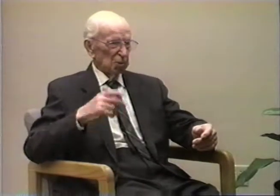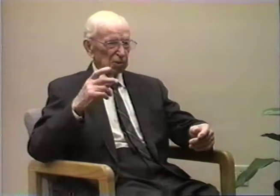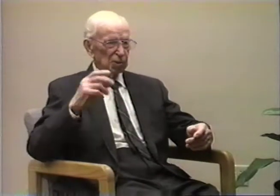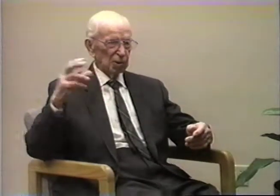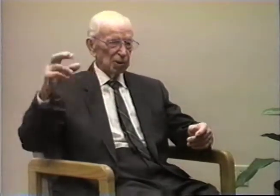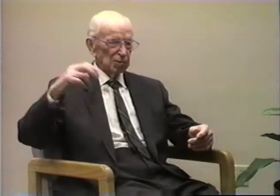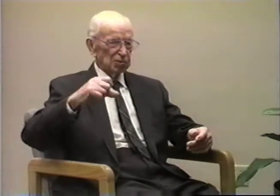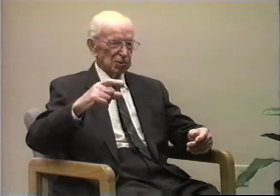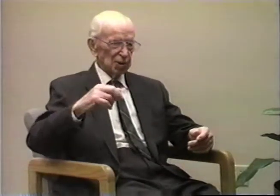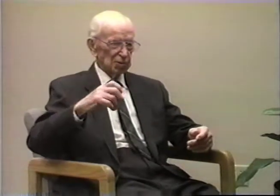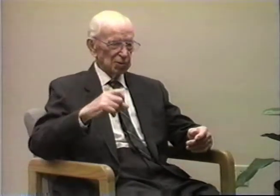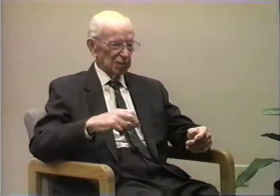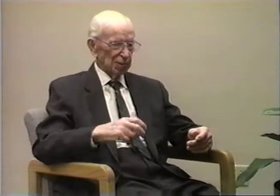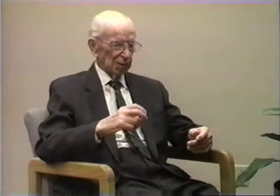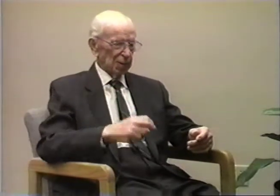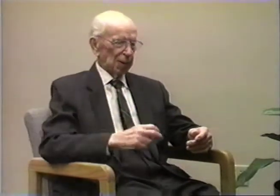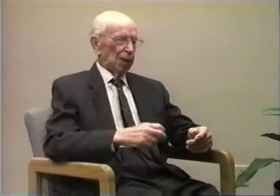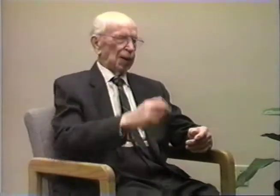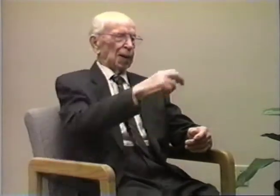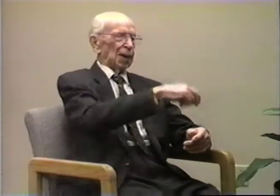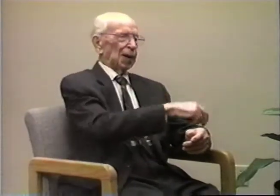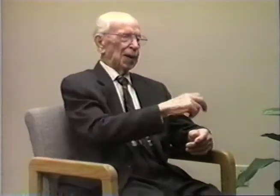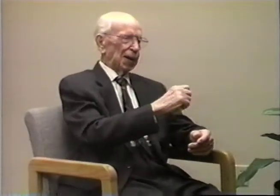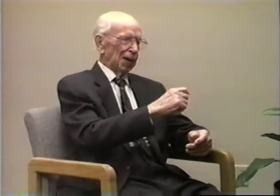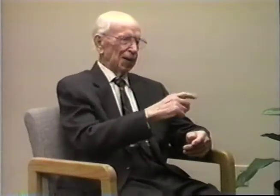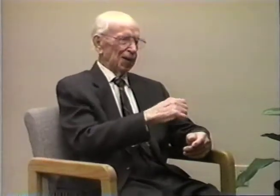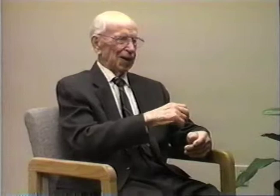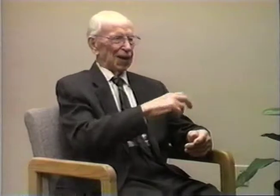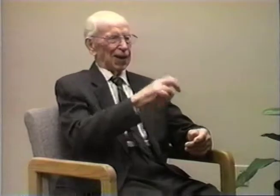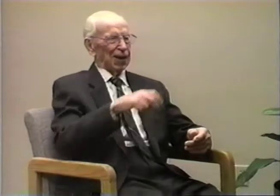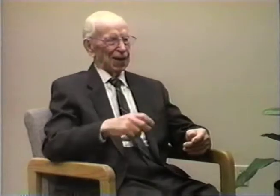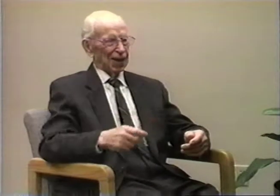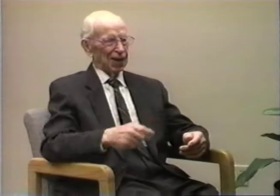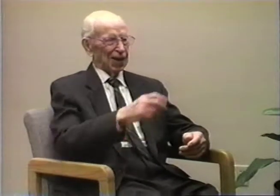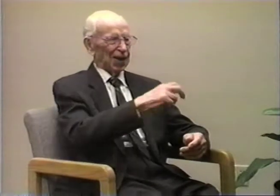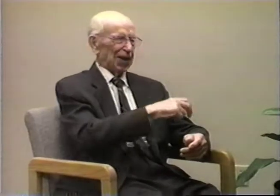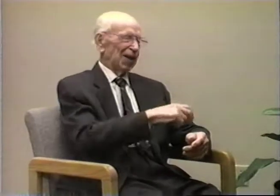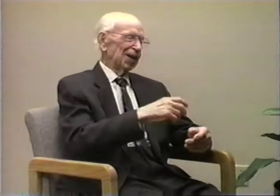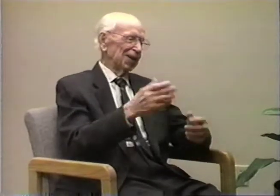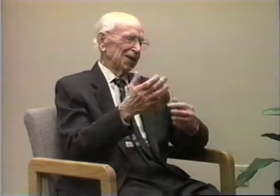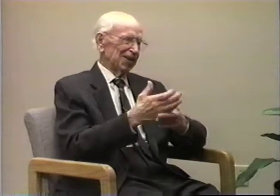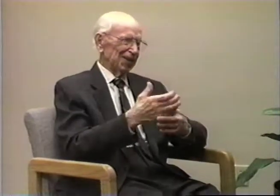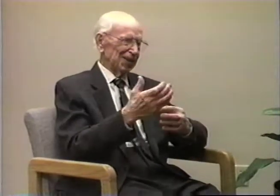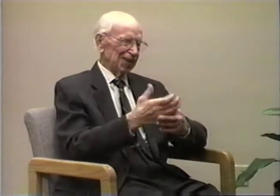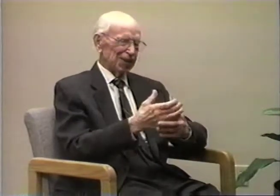Plus, at first it was just too long. People had to step over it this way or that way